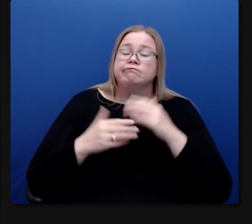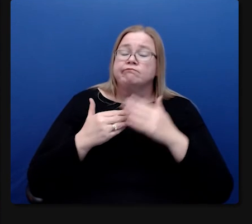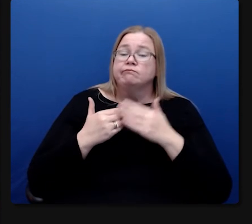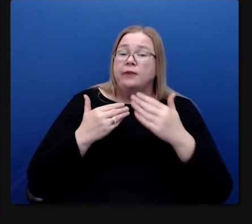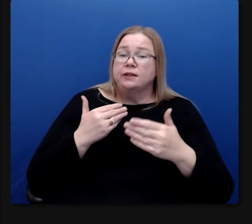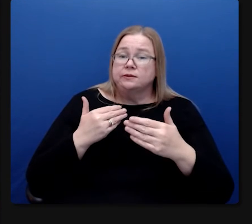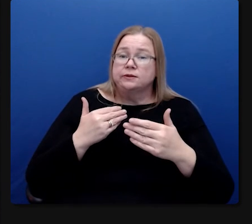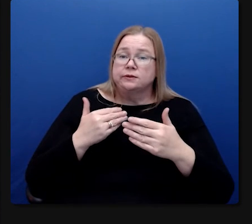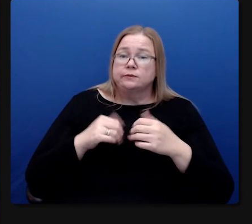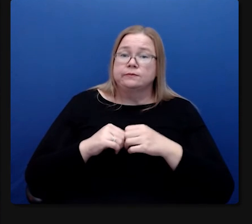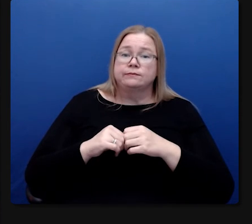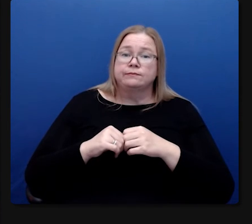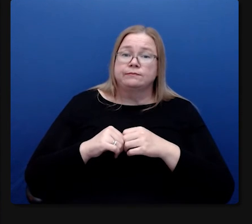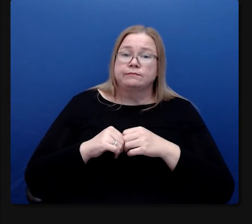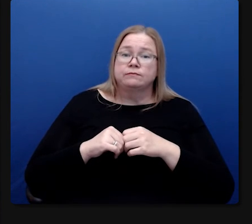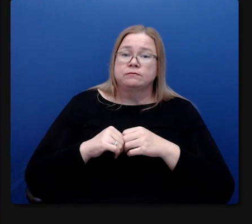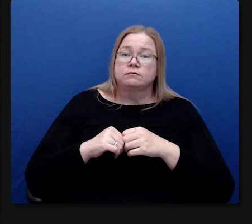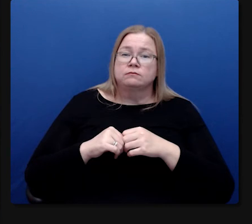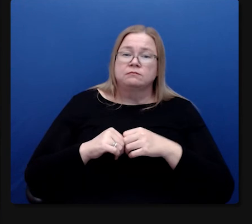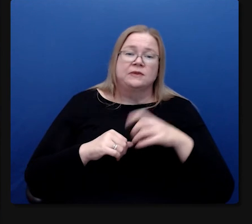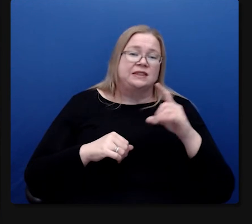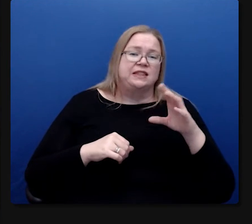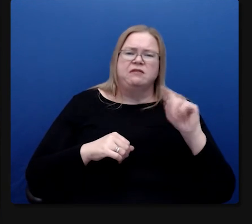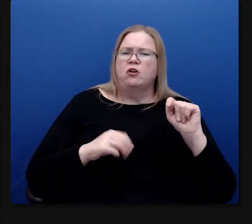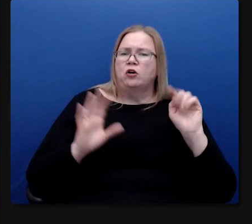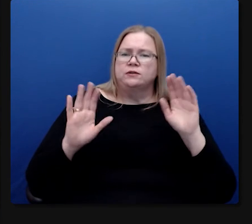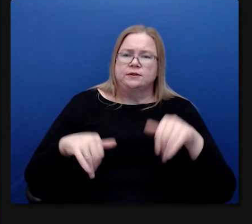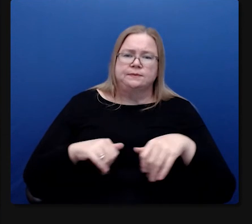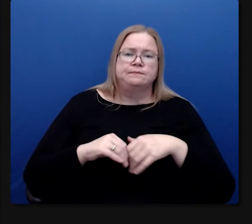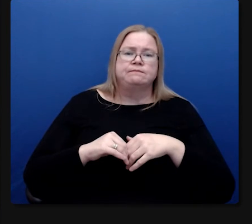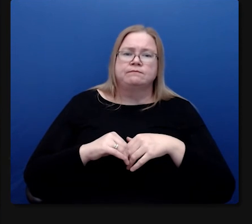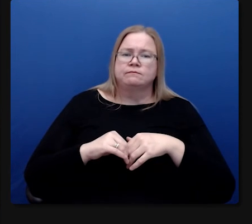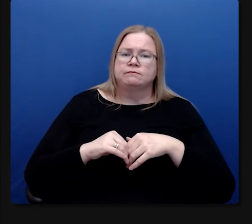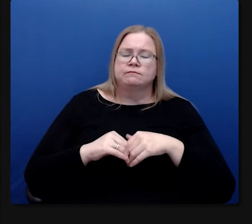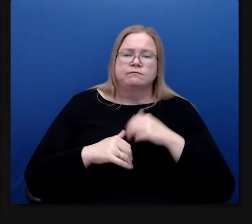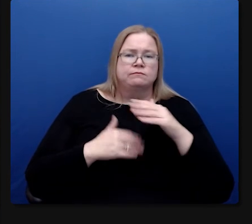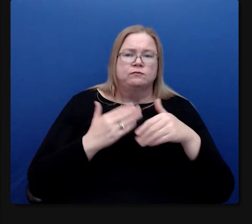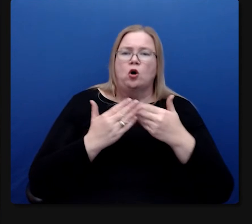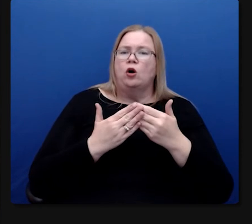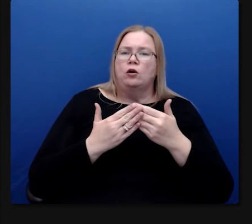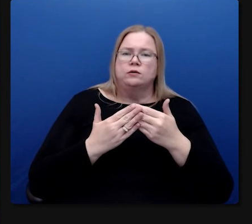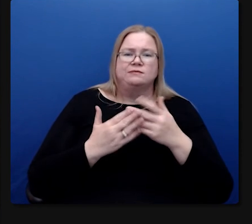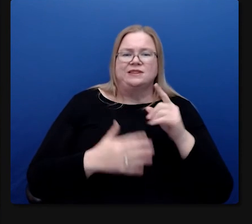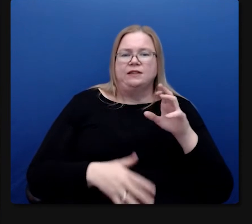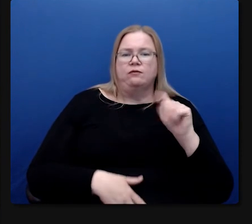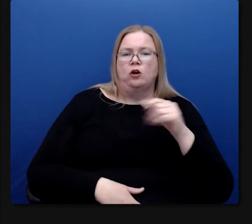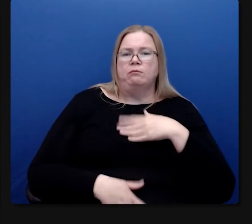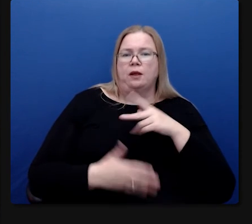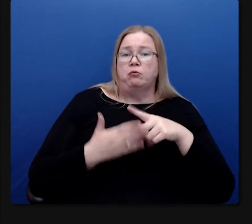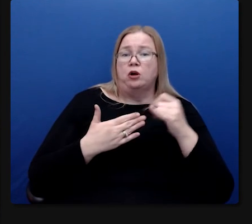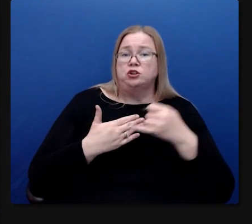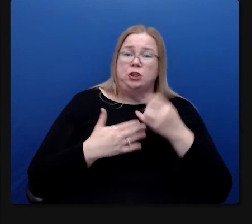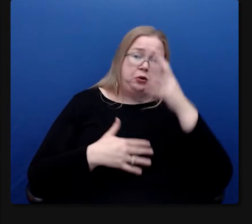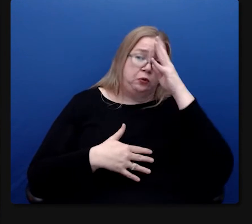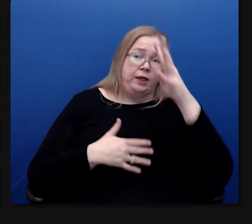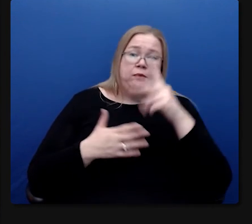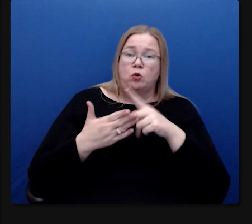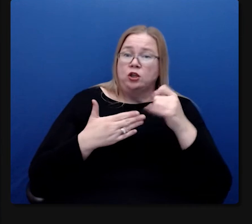Hit Next again, we're just going to leave everything default. Call it the default, MyProject. Hit Create Project.